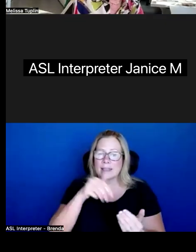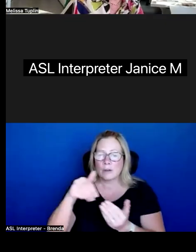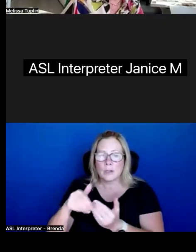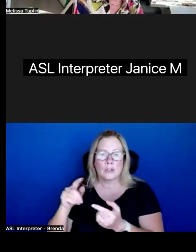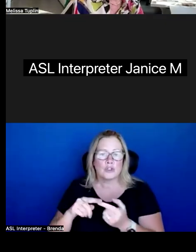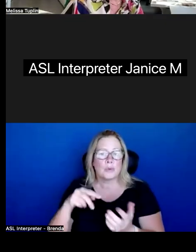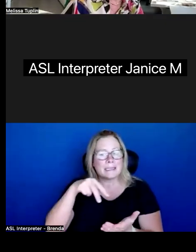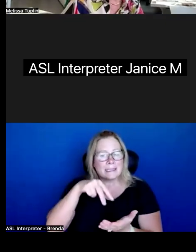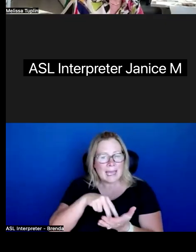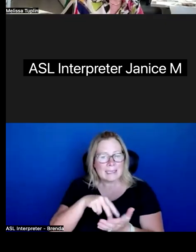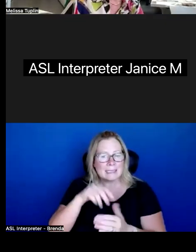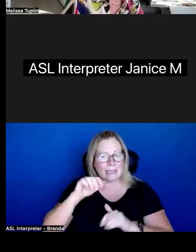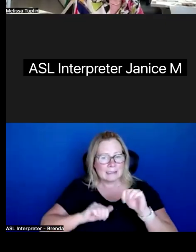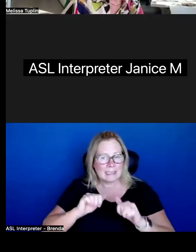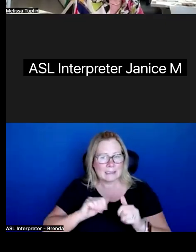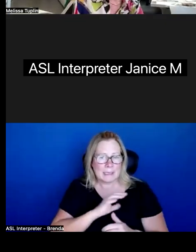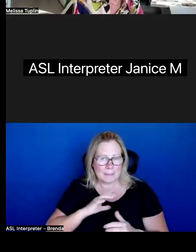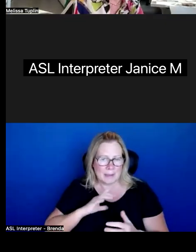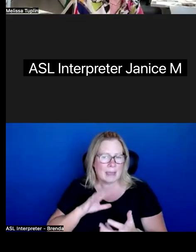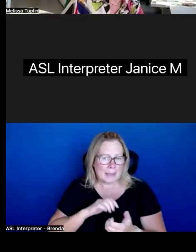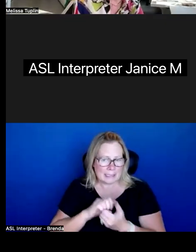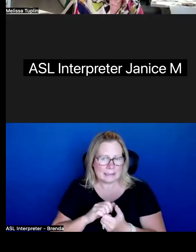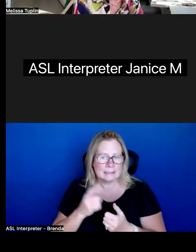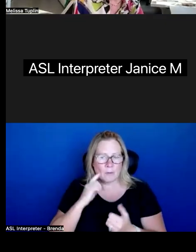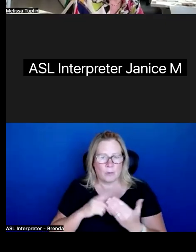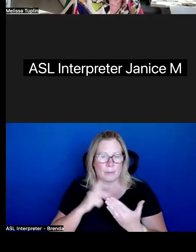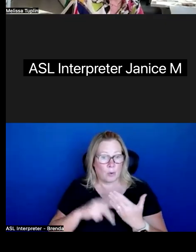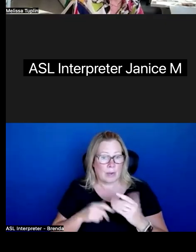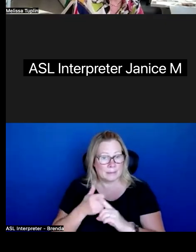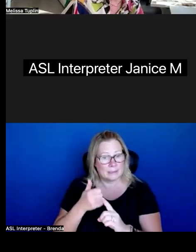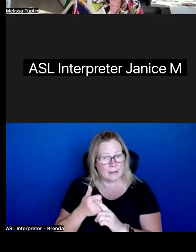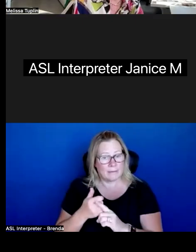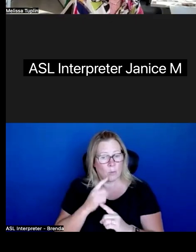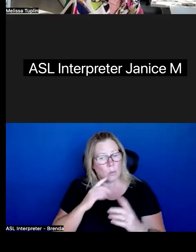We are excited about this opportunity to begin introducing assessors to your organizations,